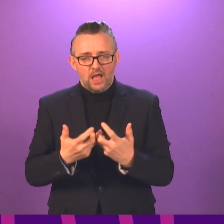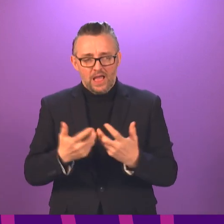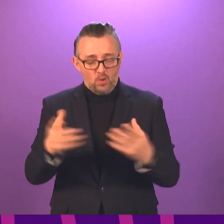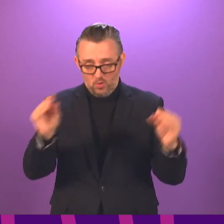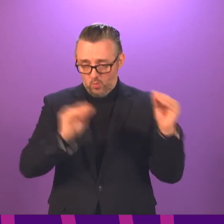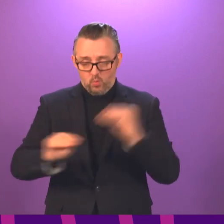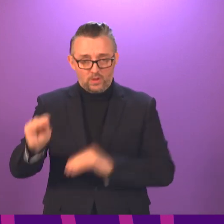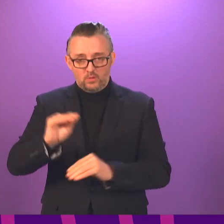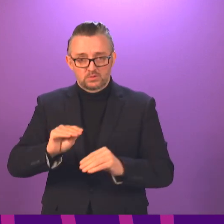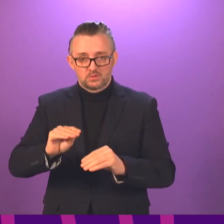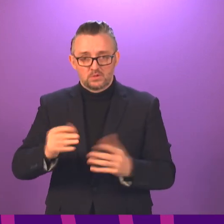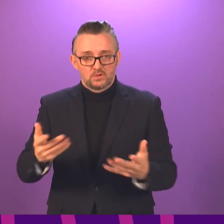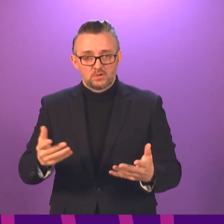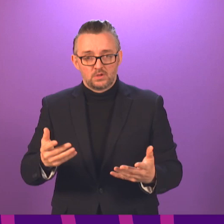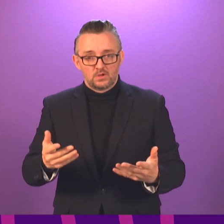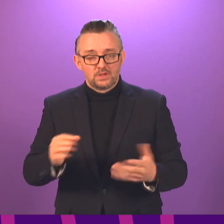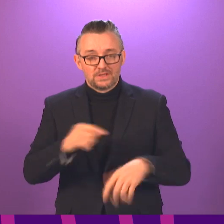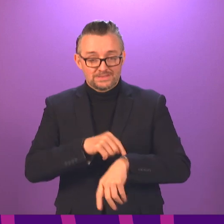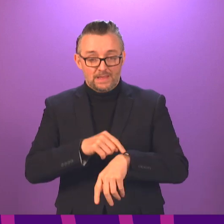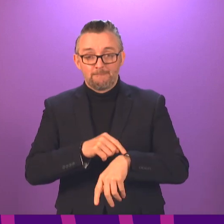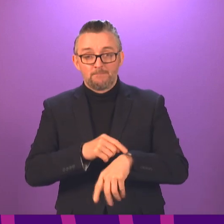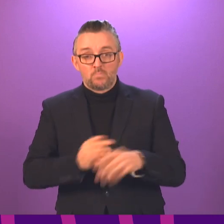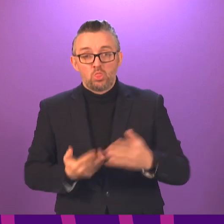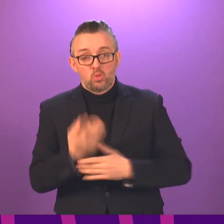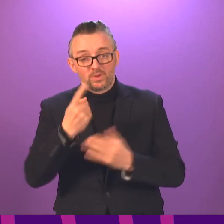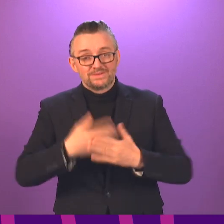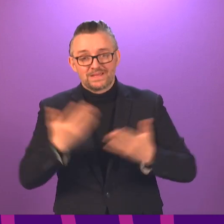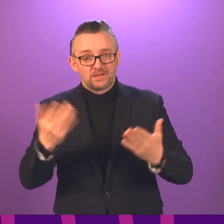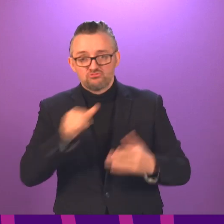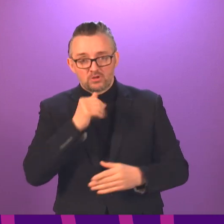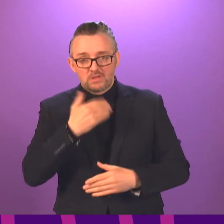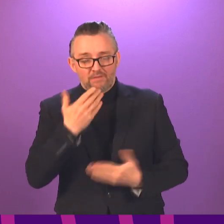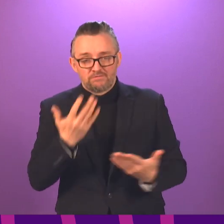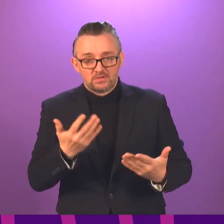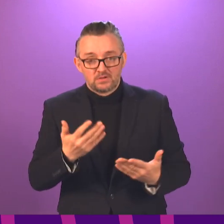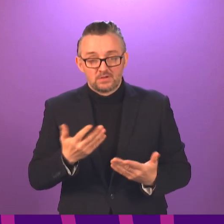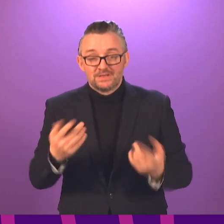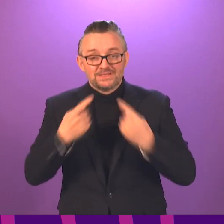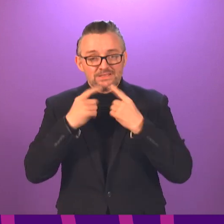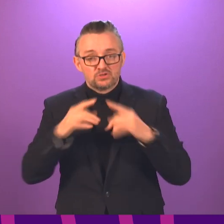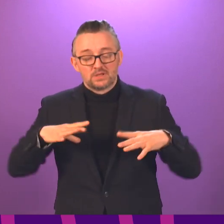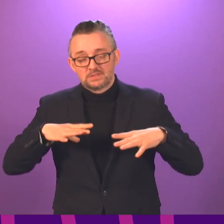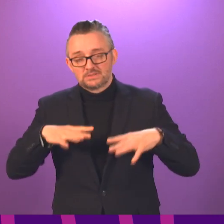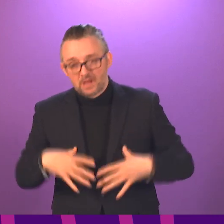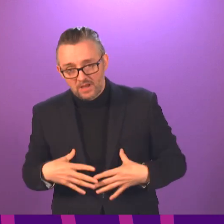There are no more hours in the day. Teachers are exhausted. They have been working incredibly